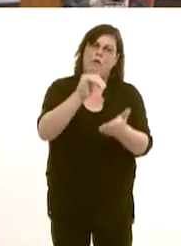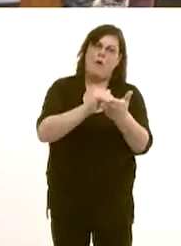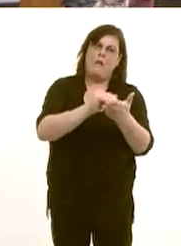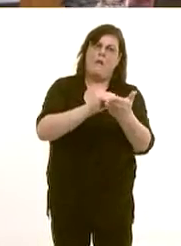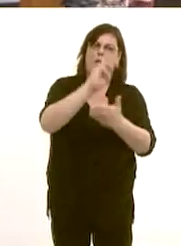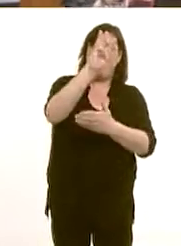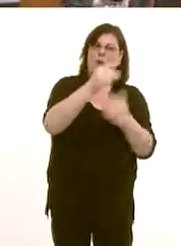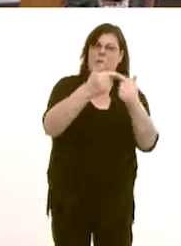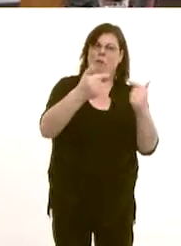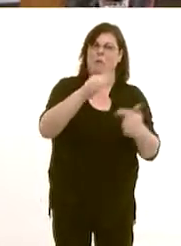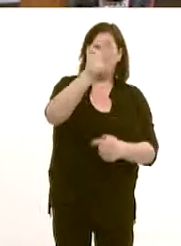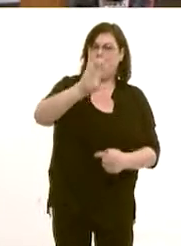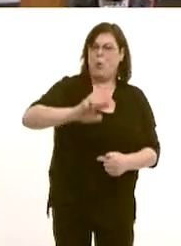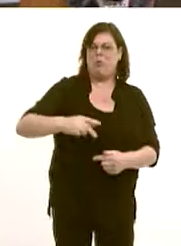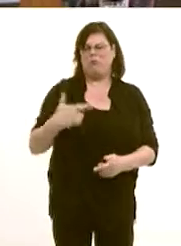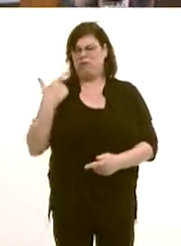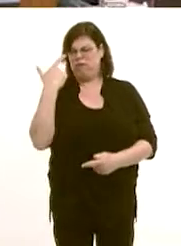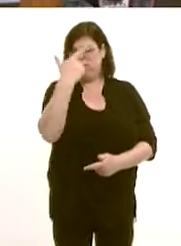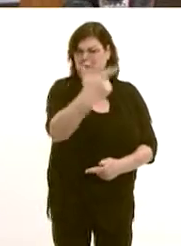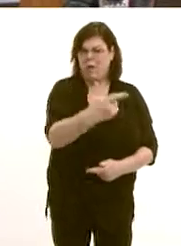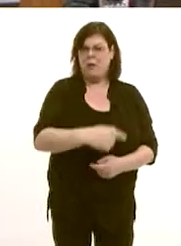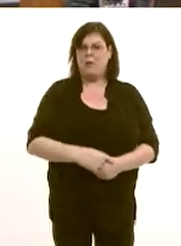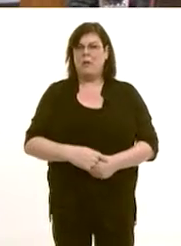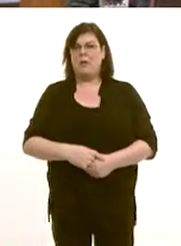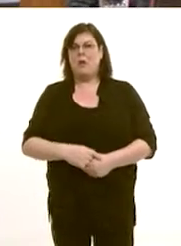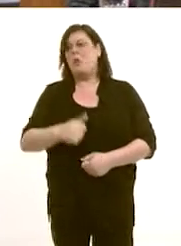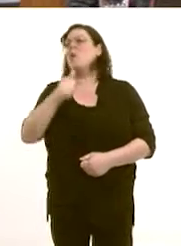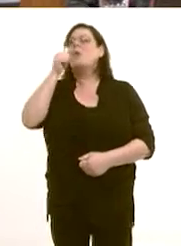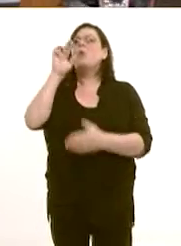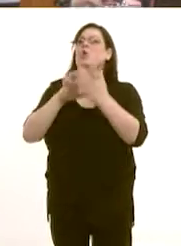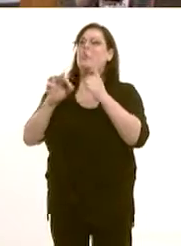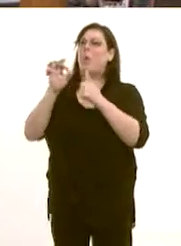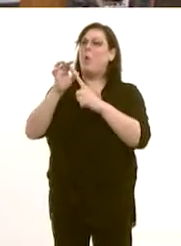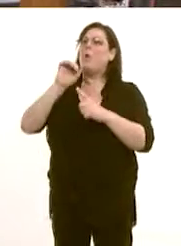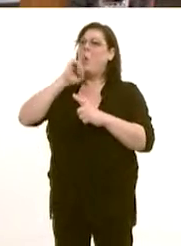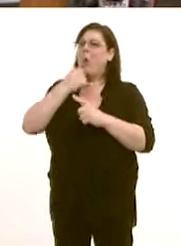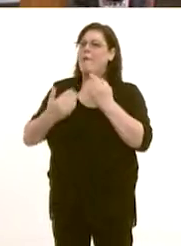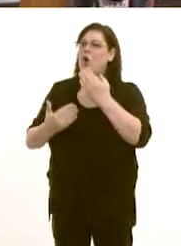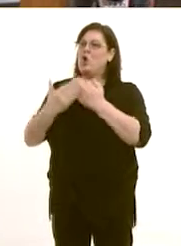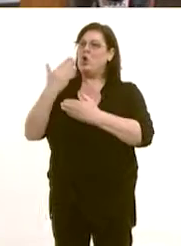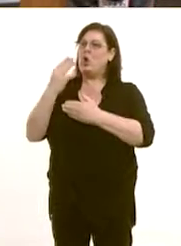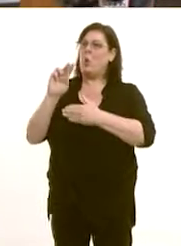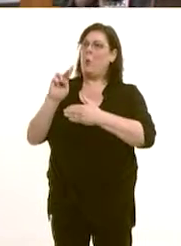It is a fact that there will be a new bilingual secondary school in Newport that will hopefully assist.